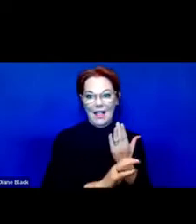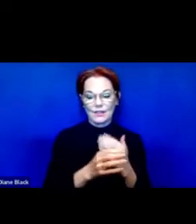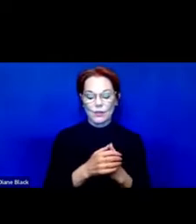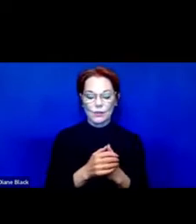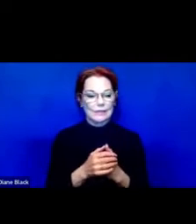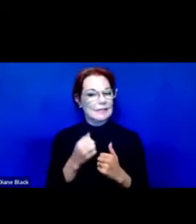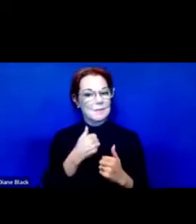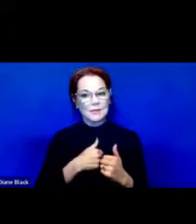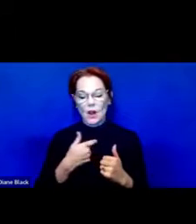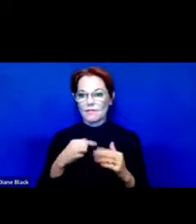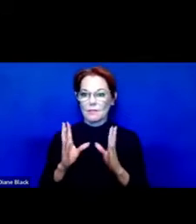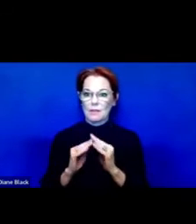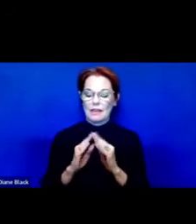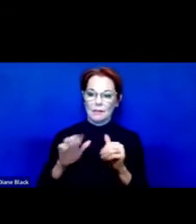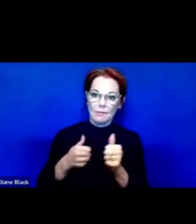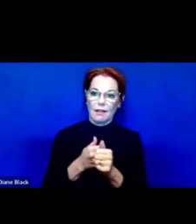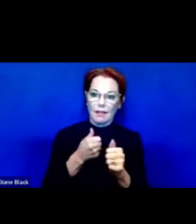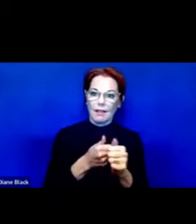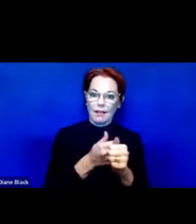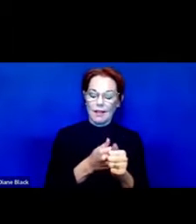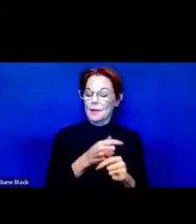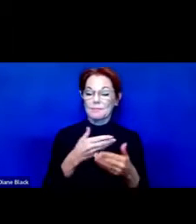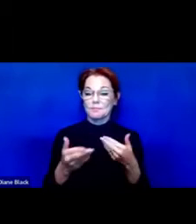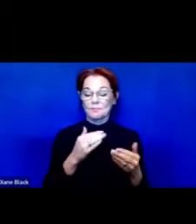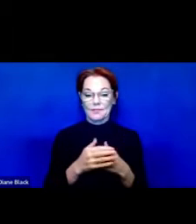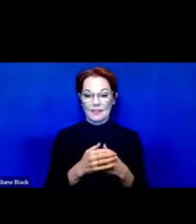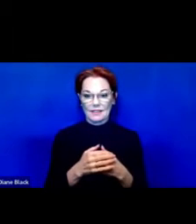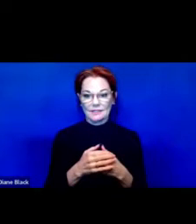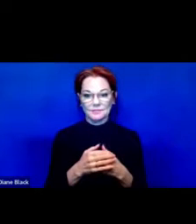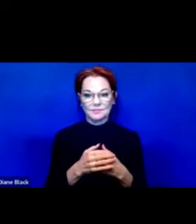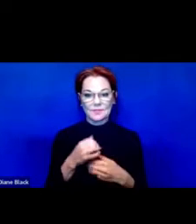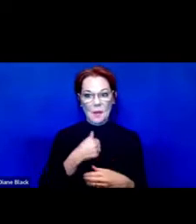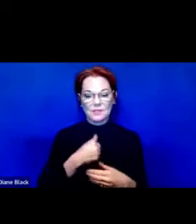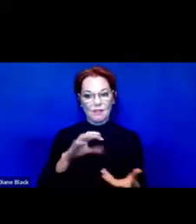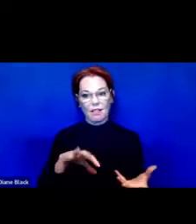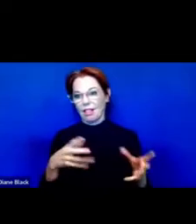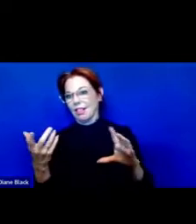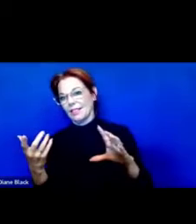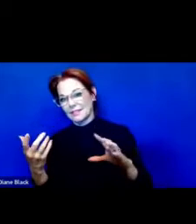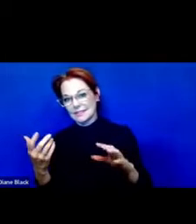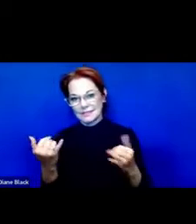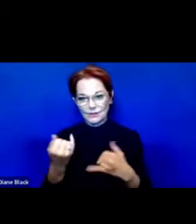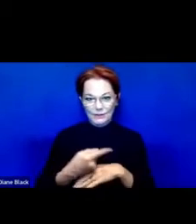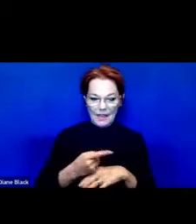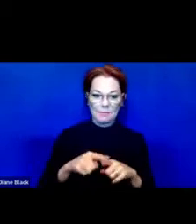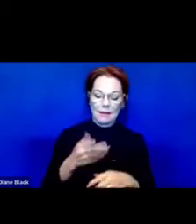And so I apologize that I kind of threw everybody for a curveball today with the presentation. So thanks for